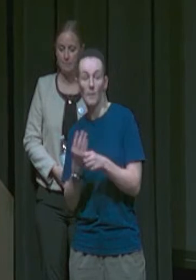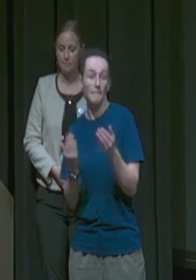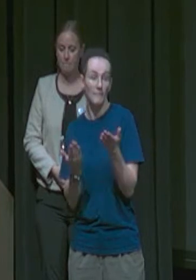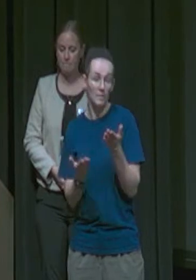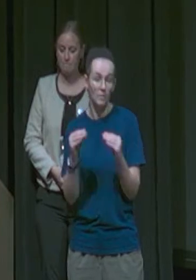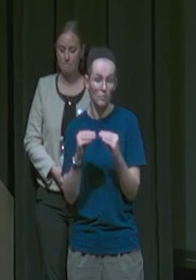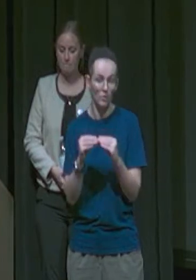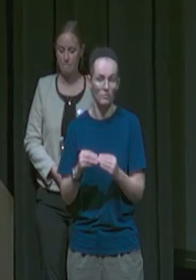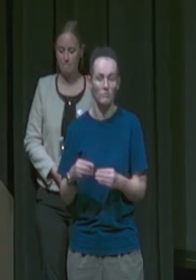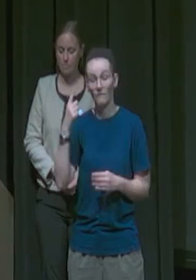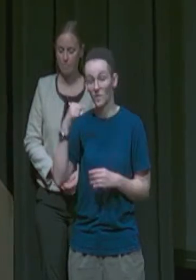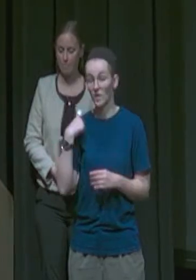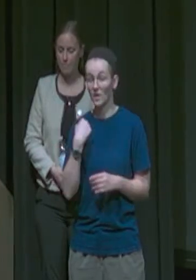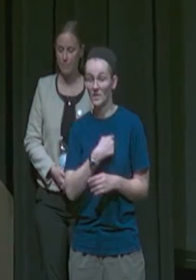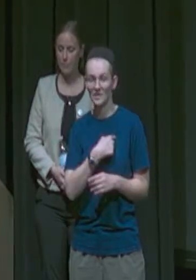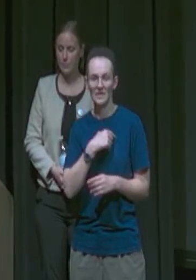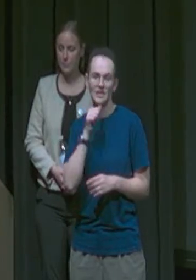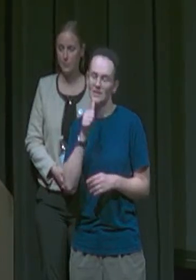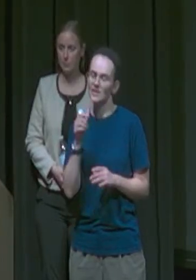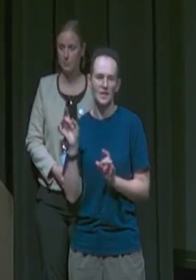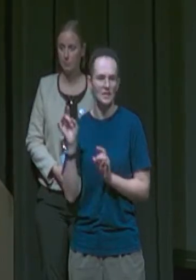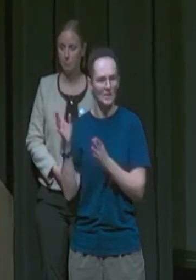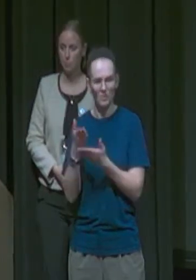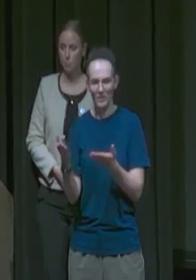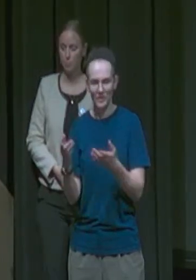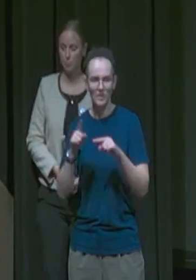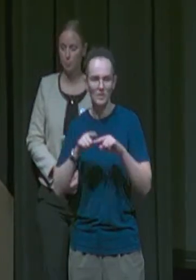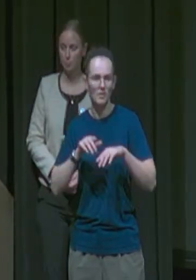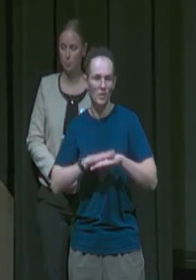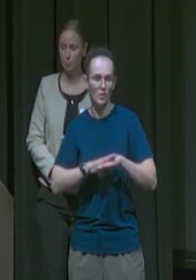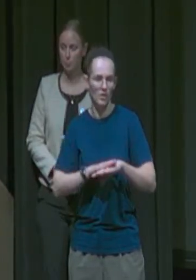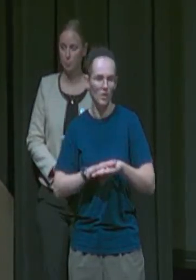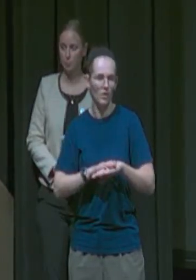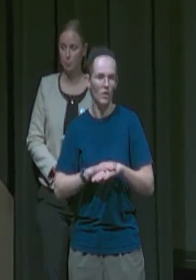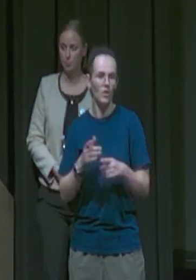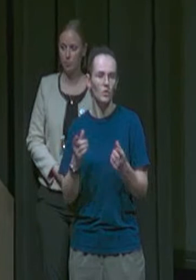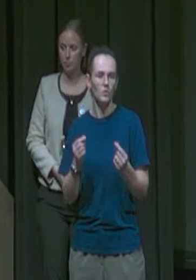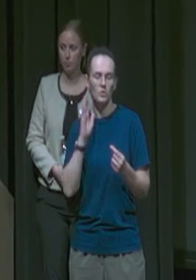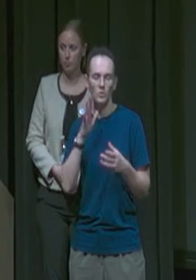for us that's not a terrible thing based on what what we're going to get in return but